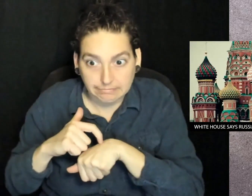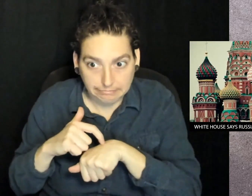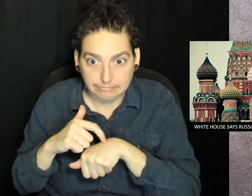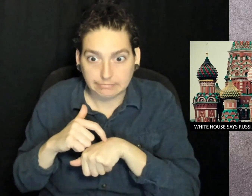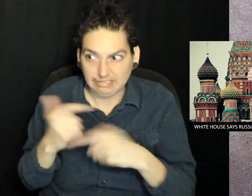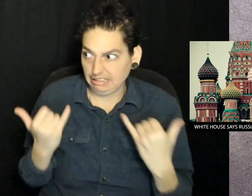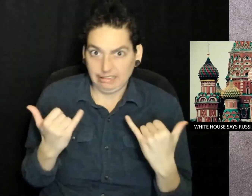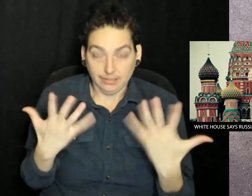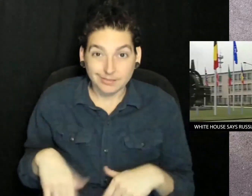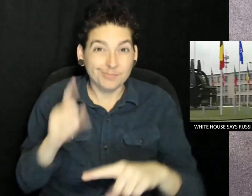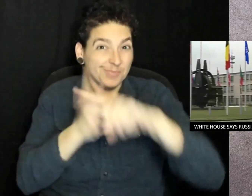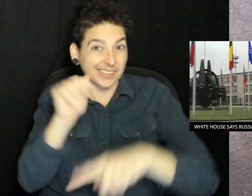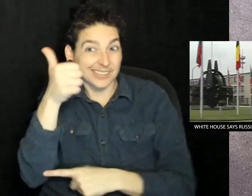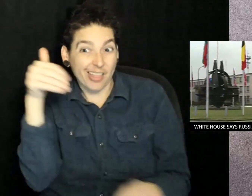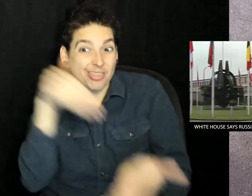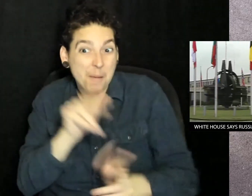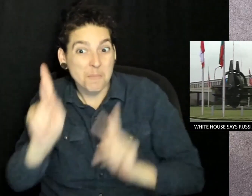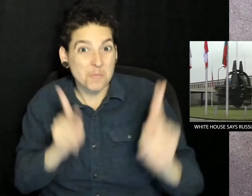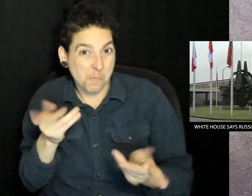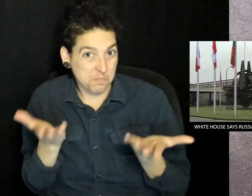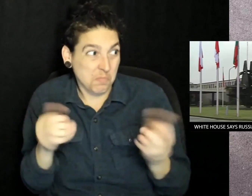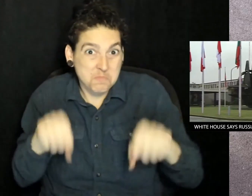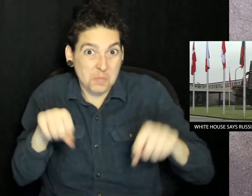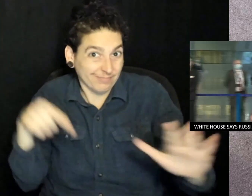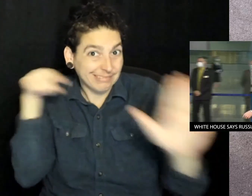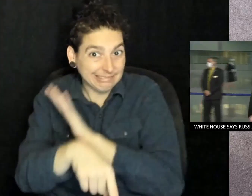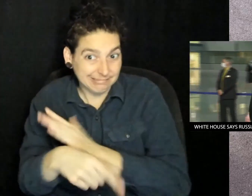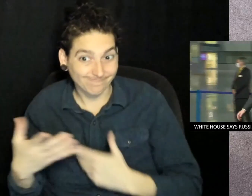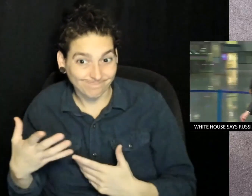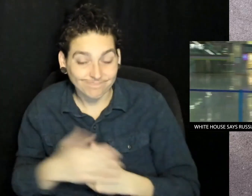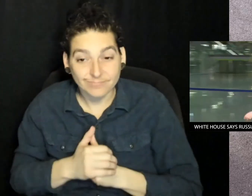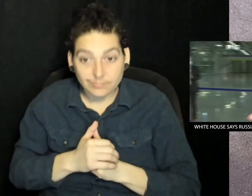meaning it could happen any day now and tens of thousands of people could be killed